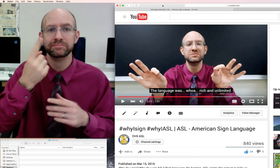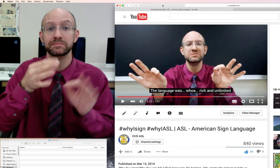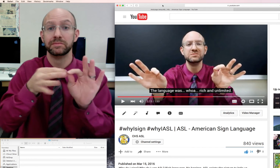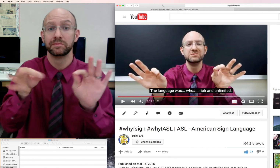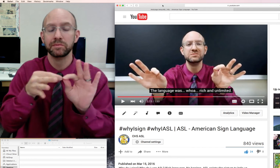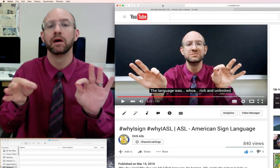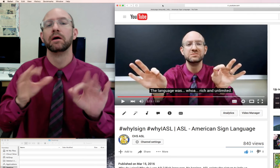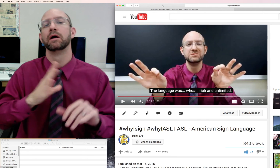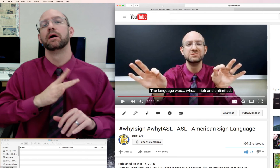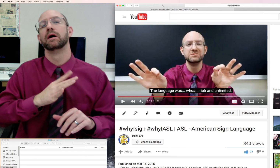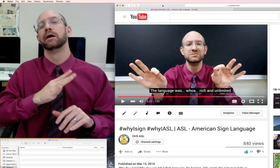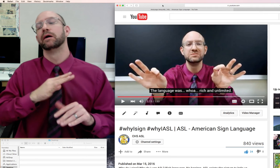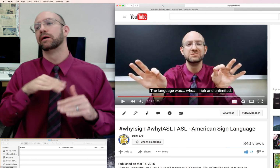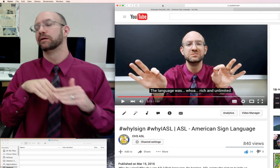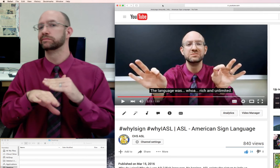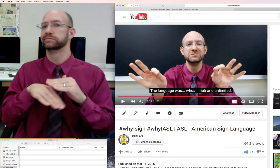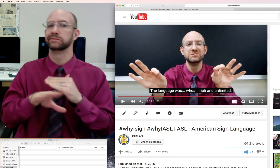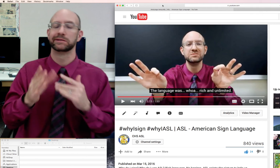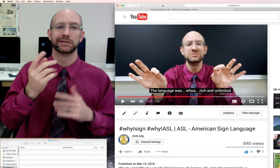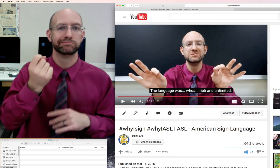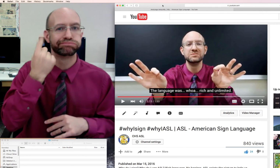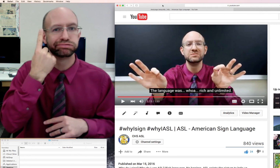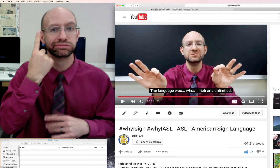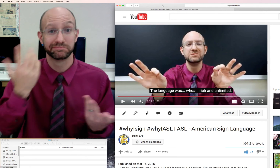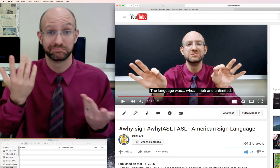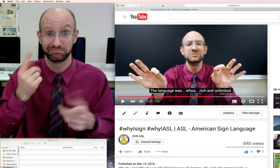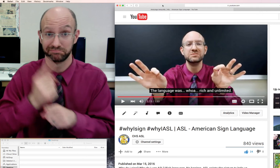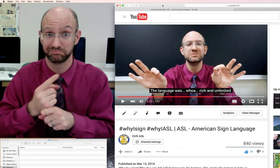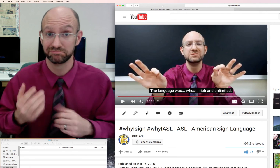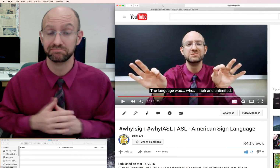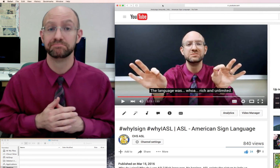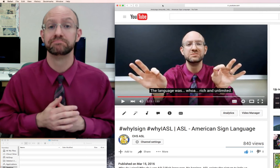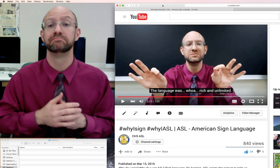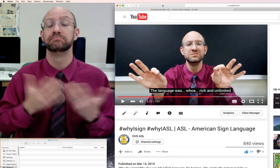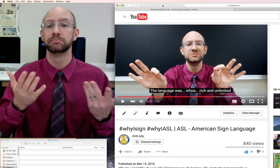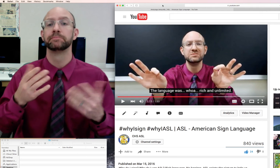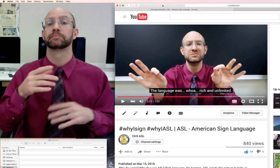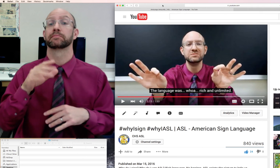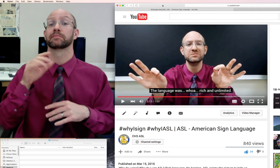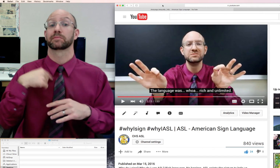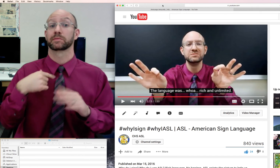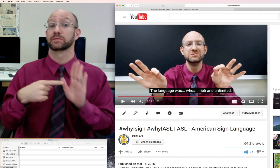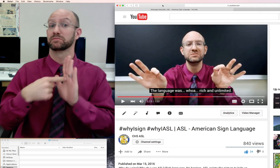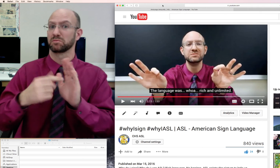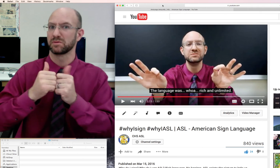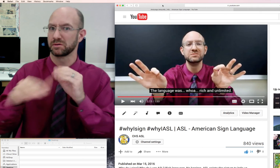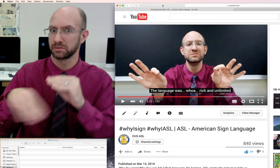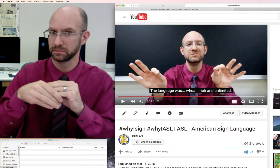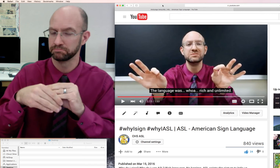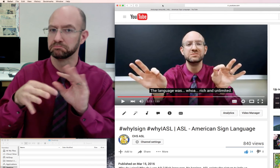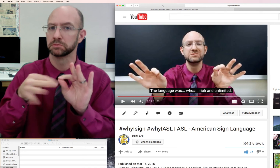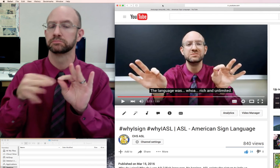With captions, they can have access to your information and understand it, right? So, I'm going to show you how to add captions.